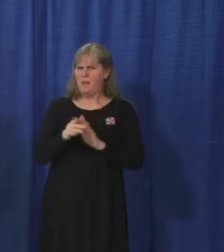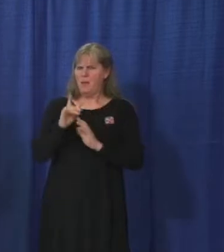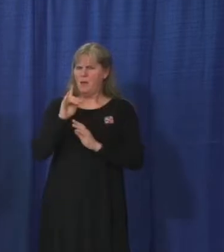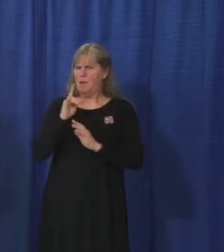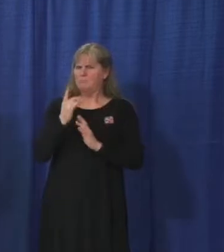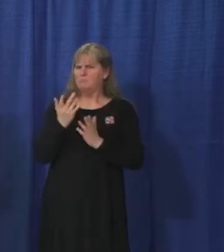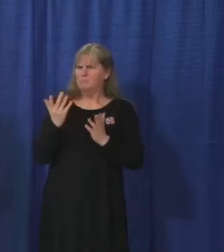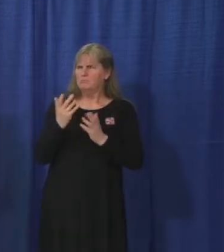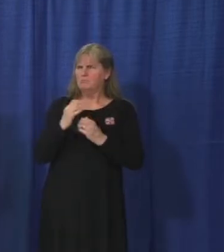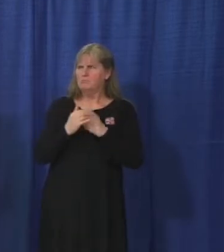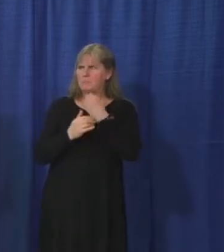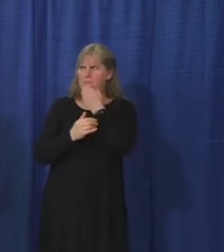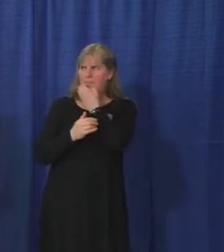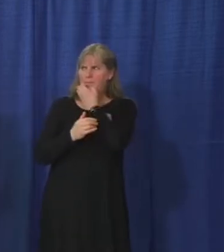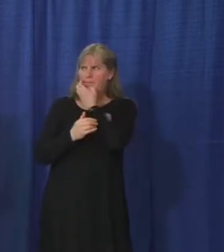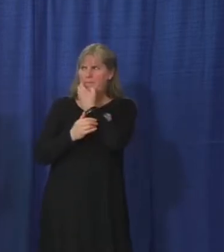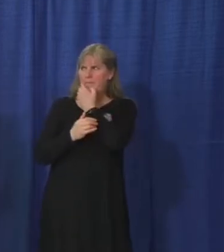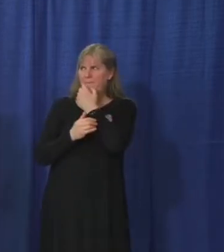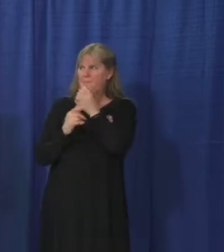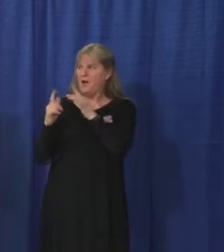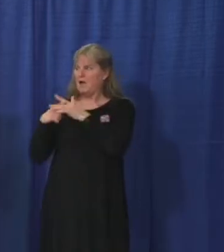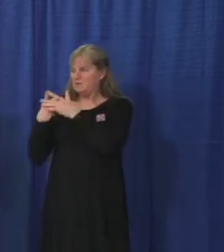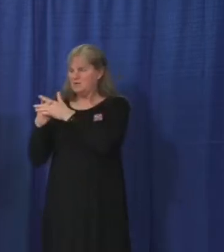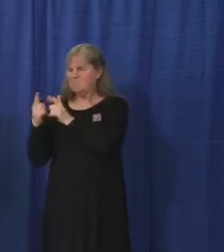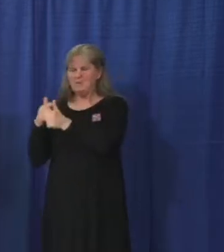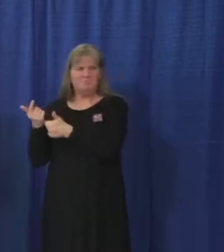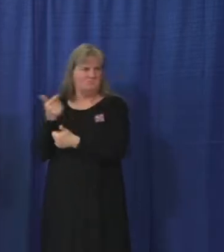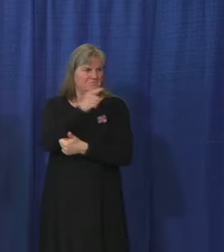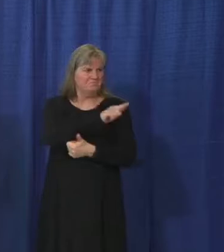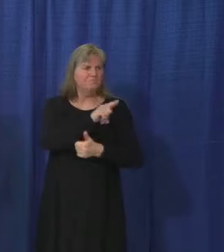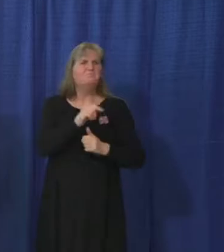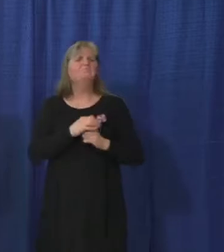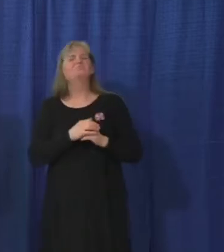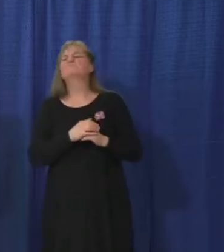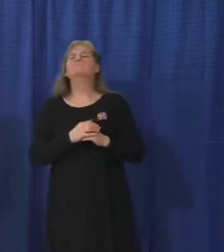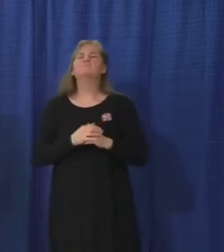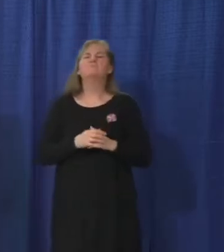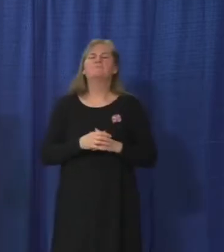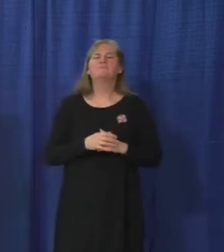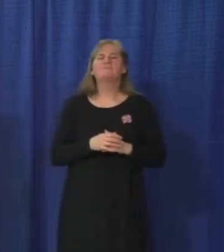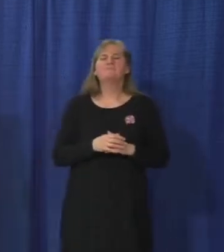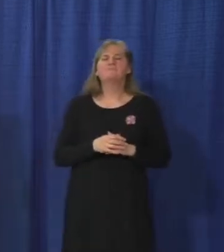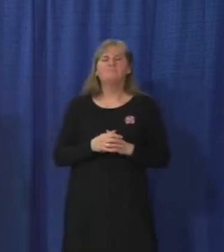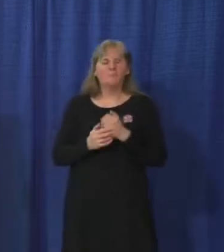I'll start then handed over. I think we can say that we are